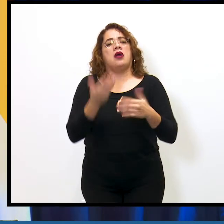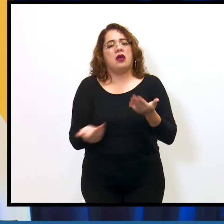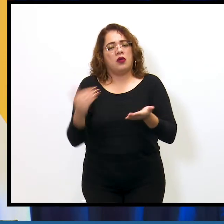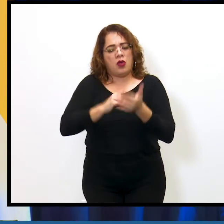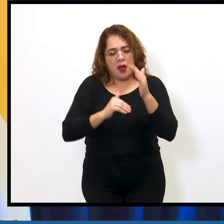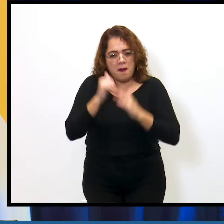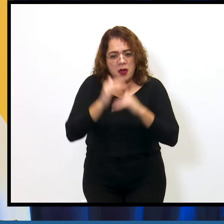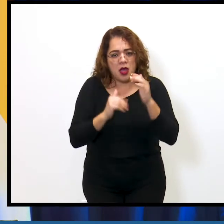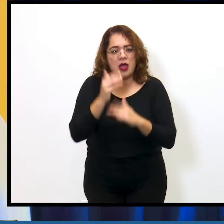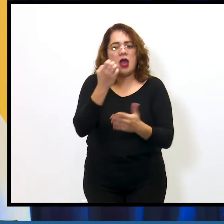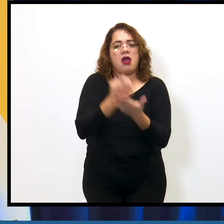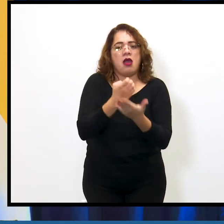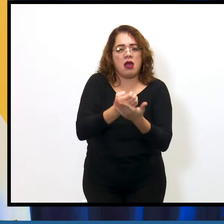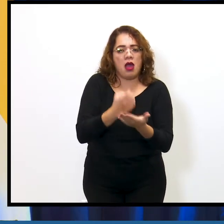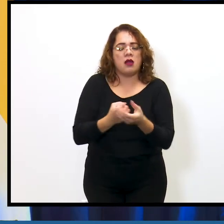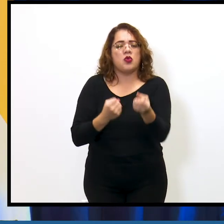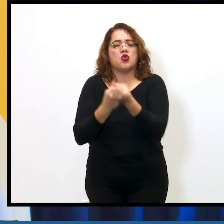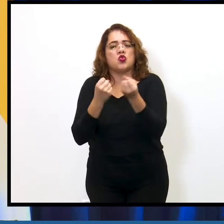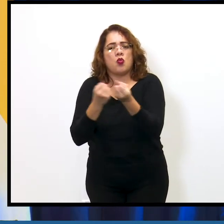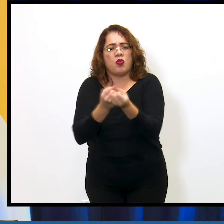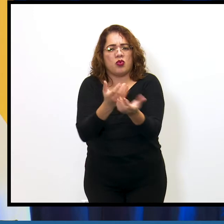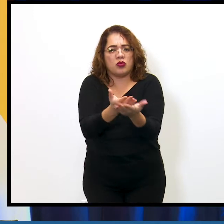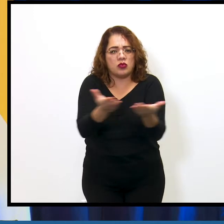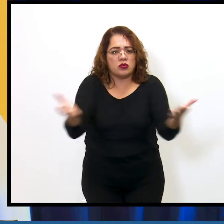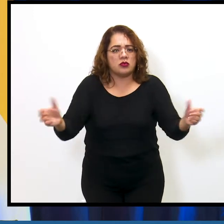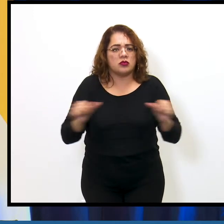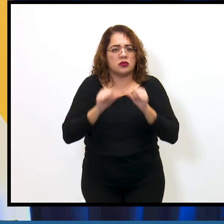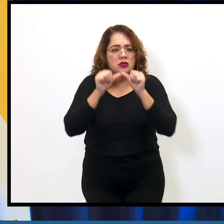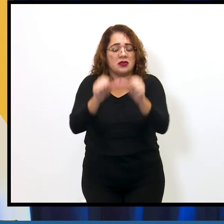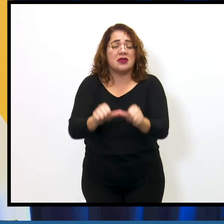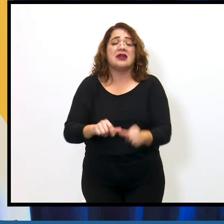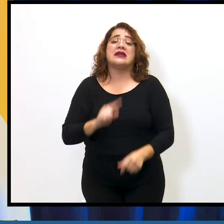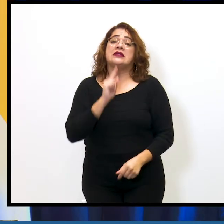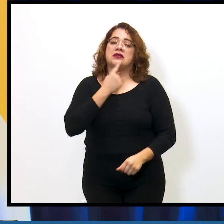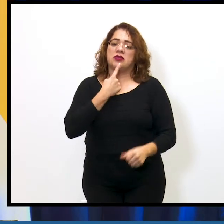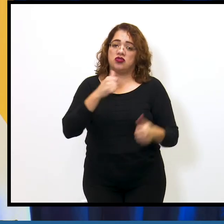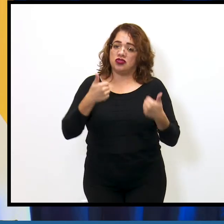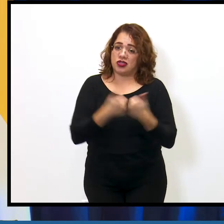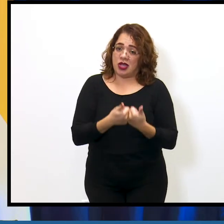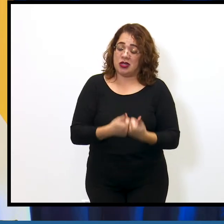is sobering but it's a serious challenge. I'm also very hopeful that the vaccines are here so